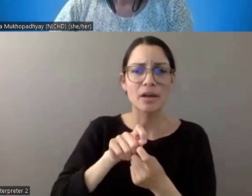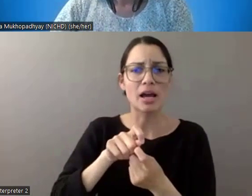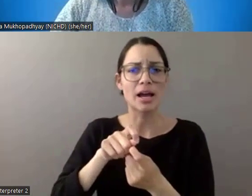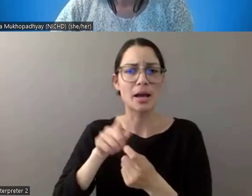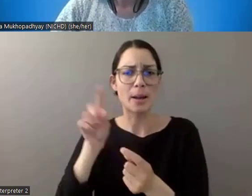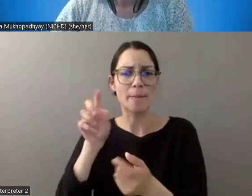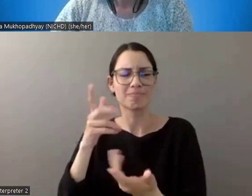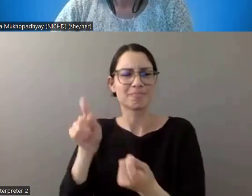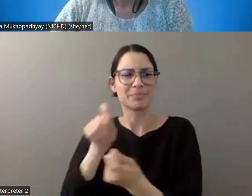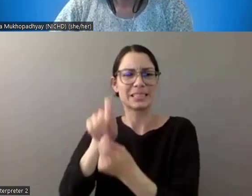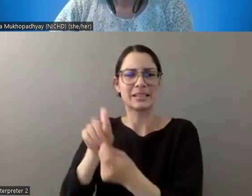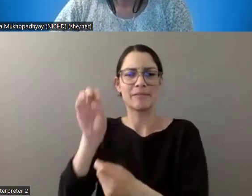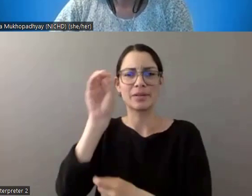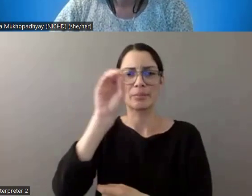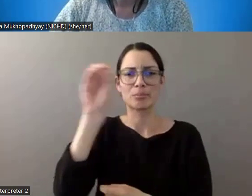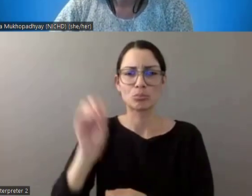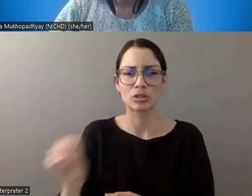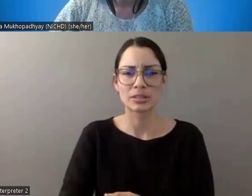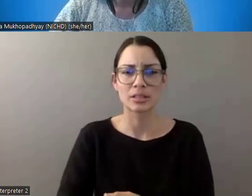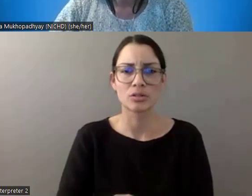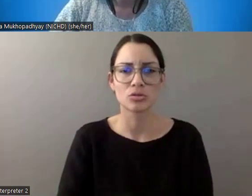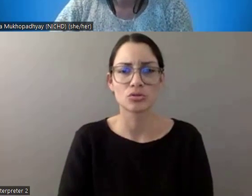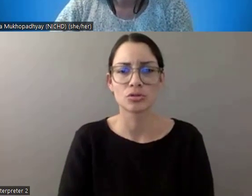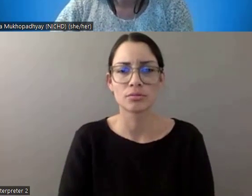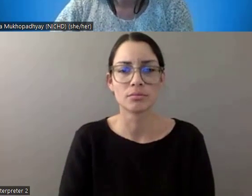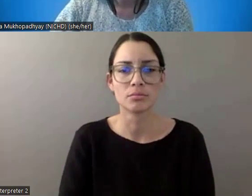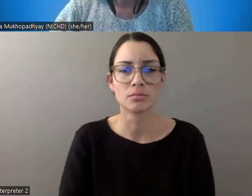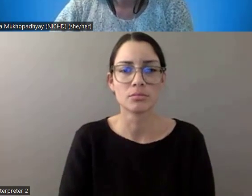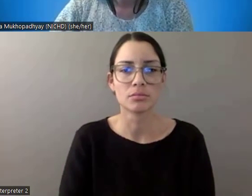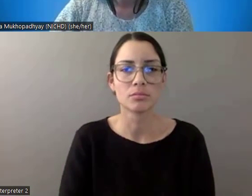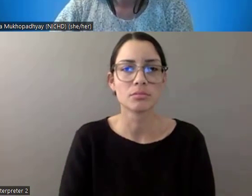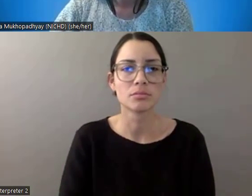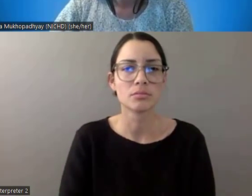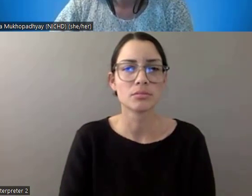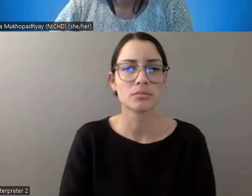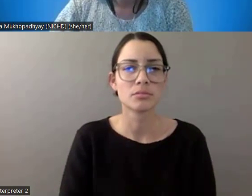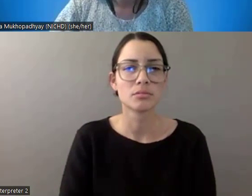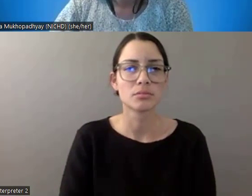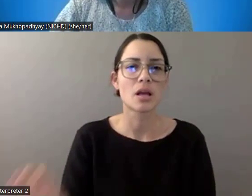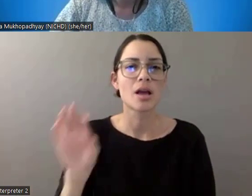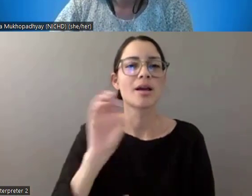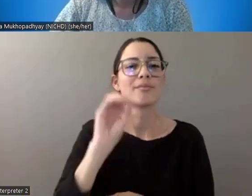But a co-investigator or a collaborator does not need to even be R15-eligible,